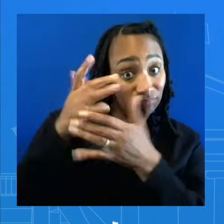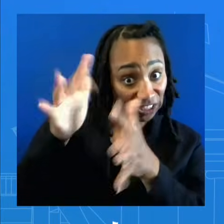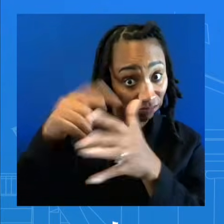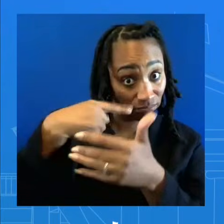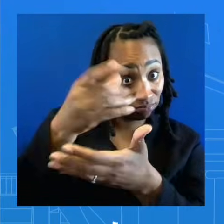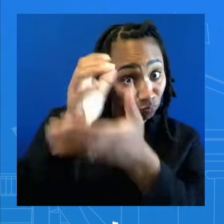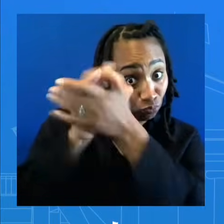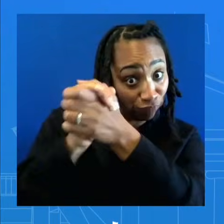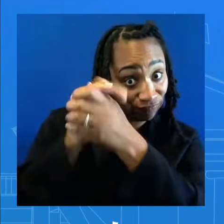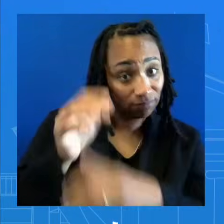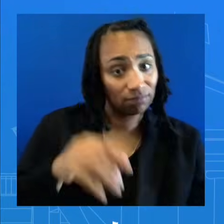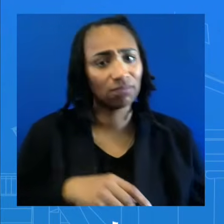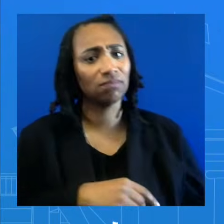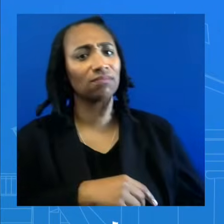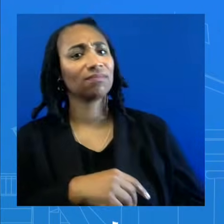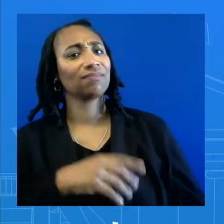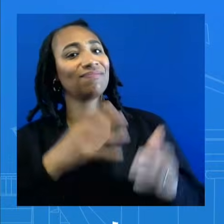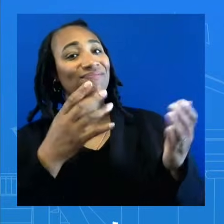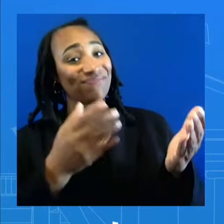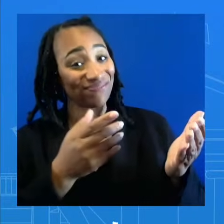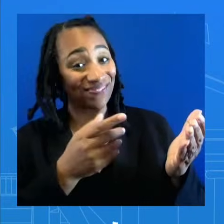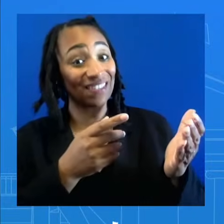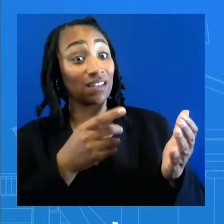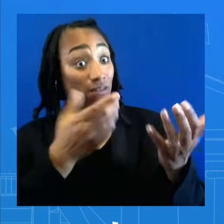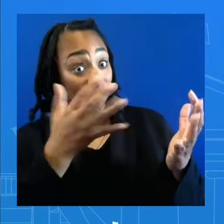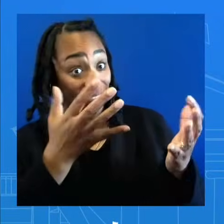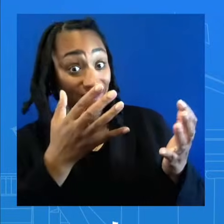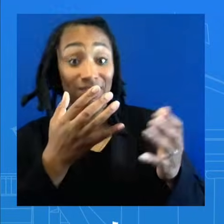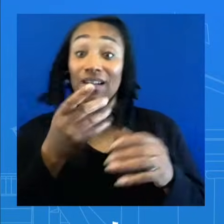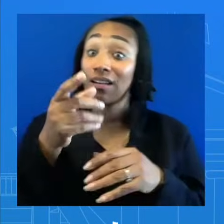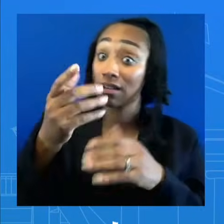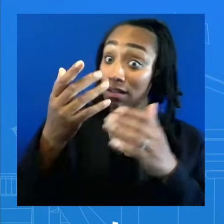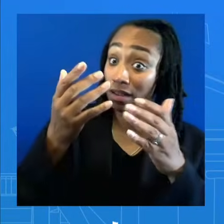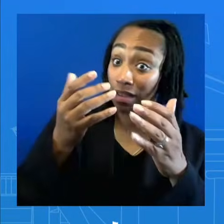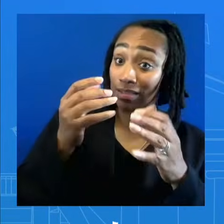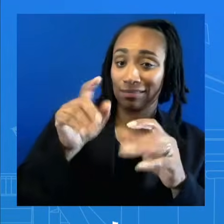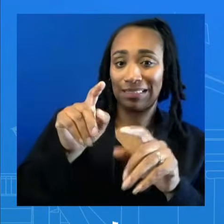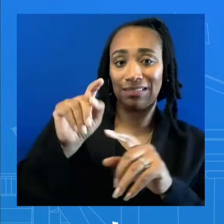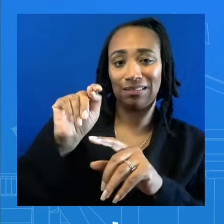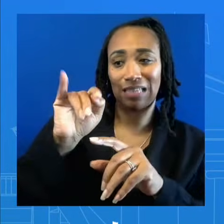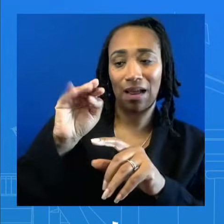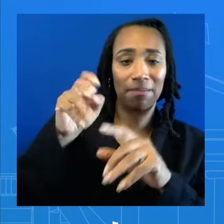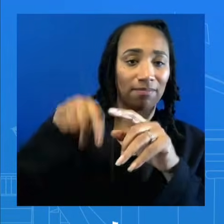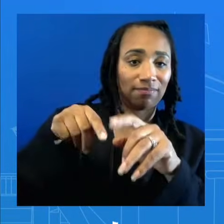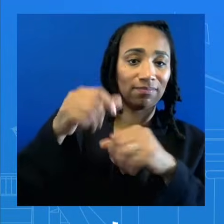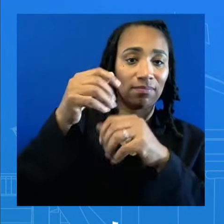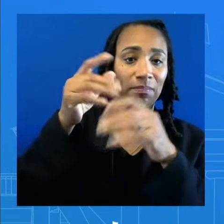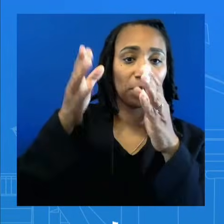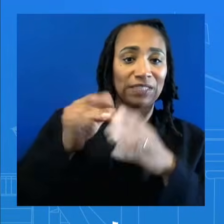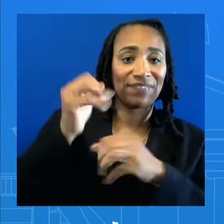that that had happened. I -- I don't have any -- I don't have anything more to say on that. Ms. Jean-Pierre: Go ahead, Nadia. The Press: Thank you, Karine.